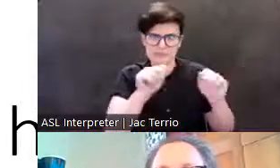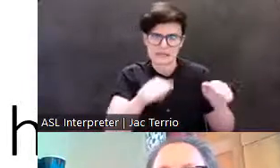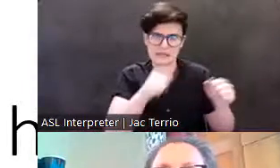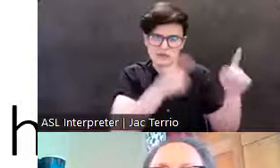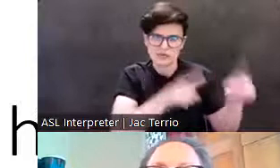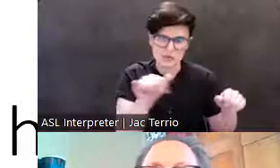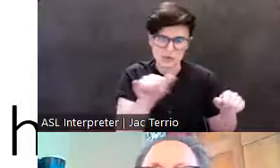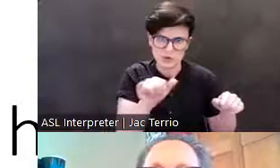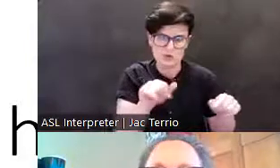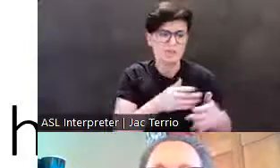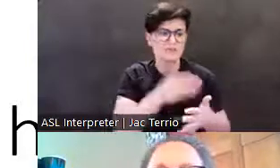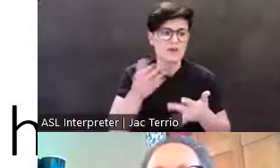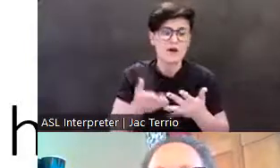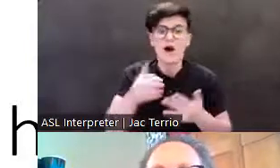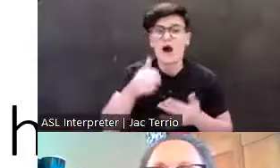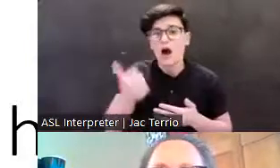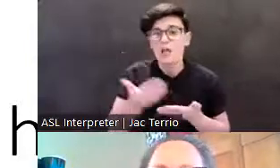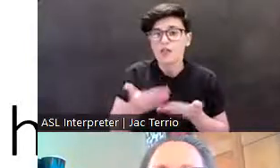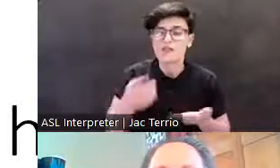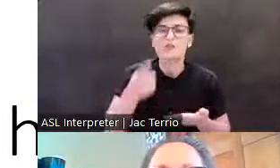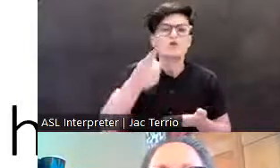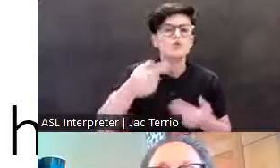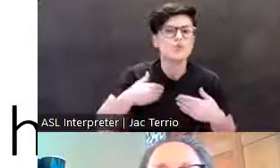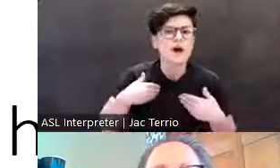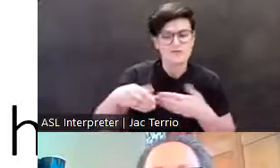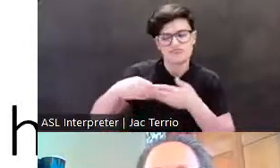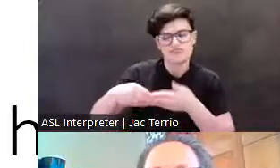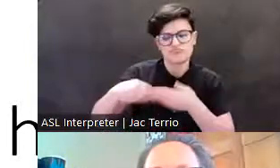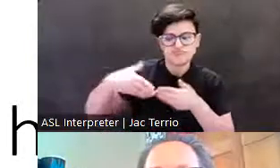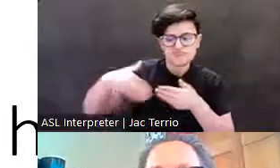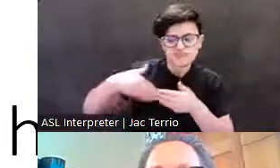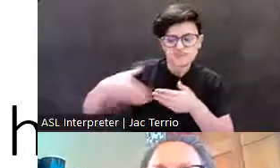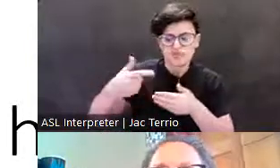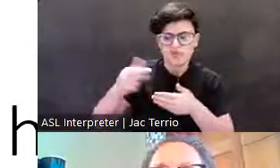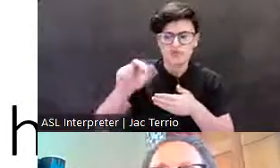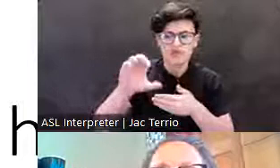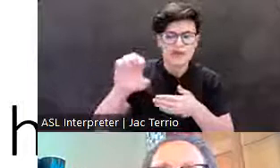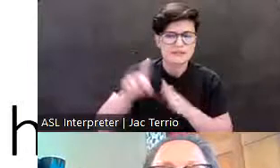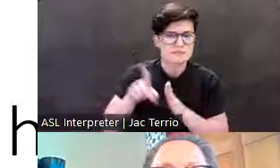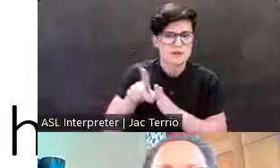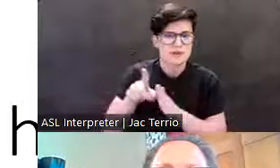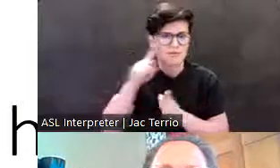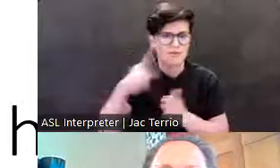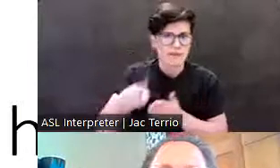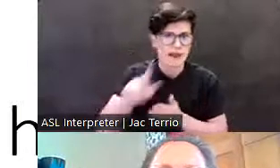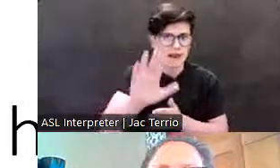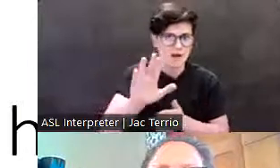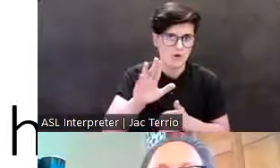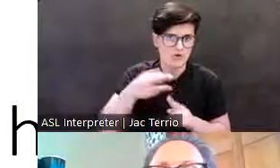Is released says your rent is due on the first of the month, under Connecticut law you have